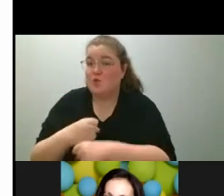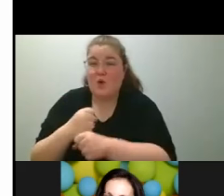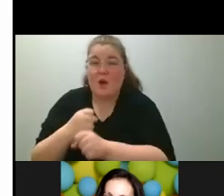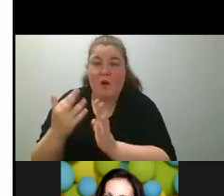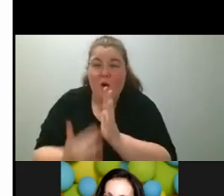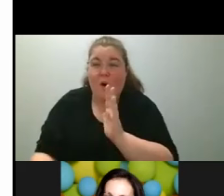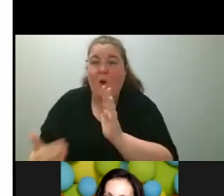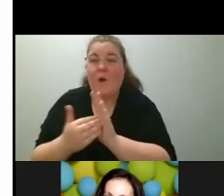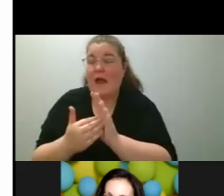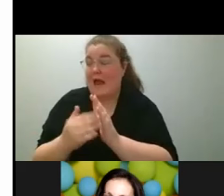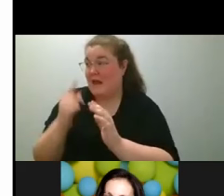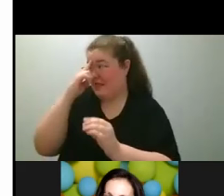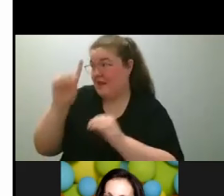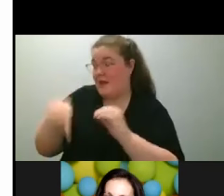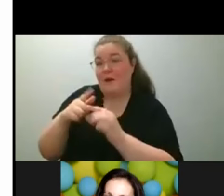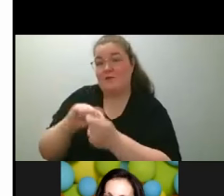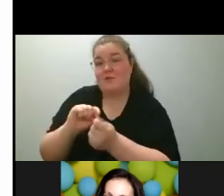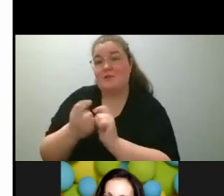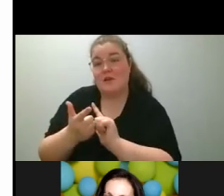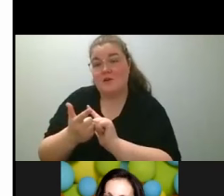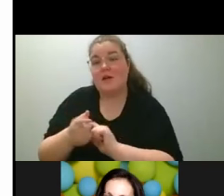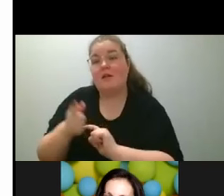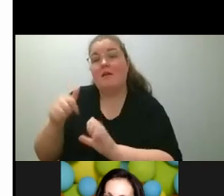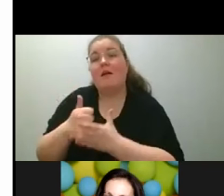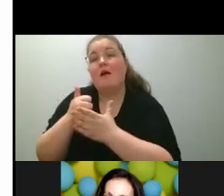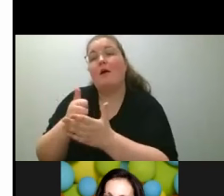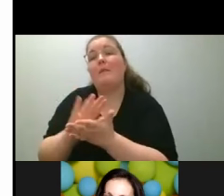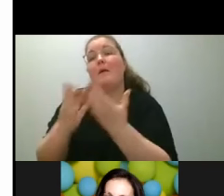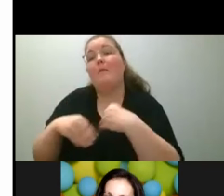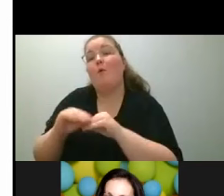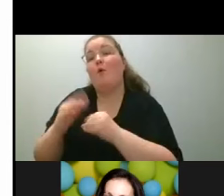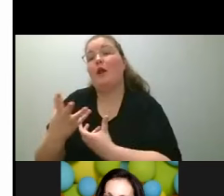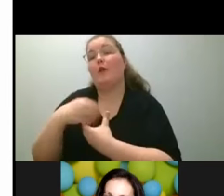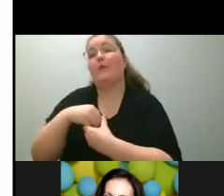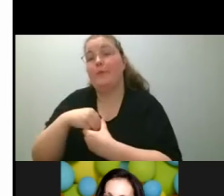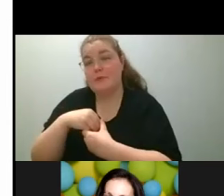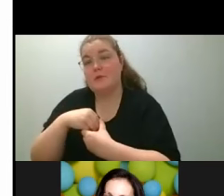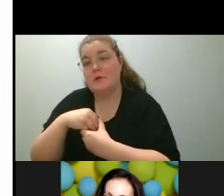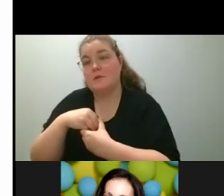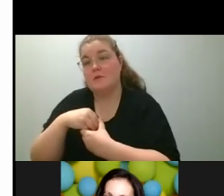these are areas that will help you make more inclusive content.